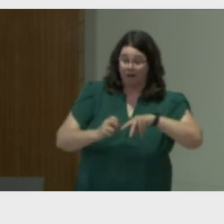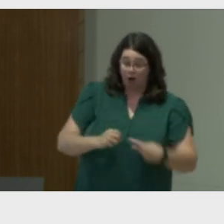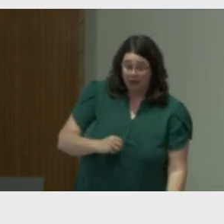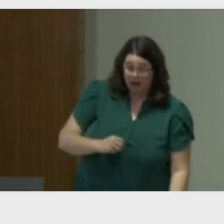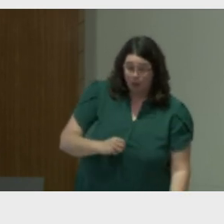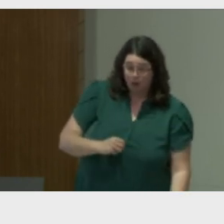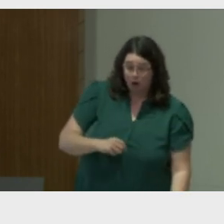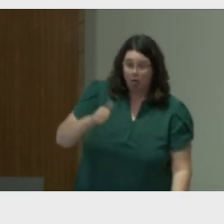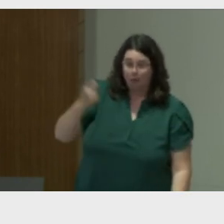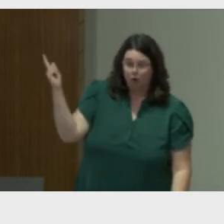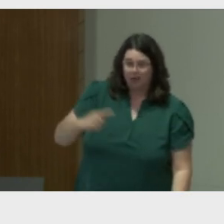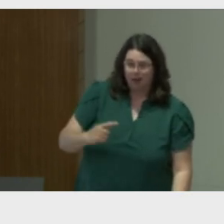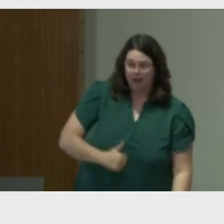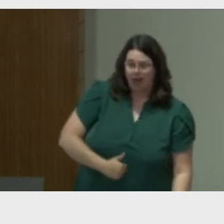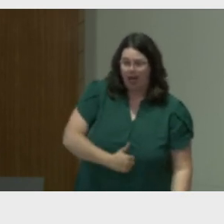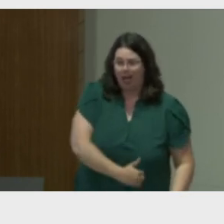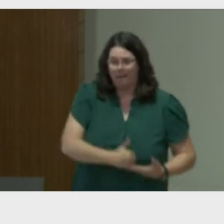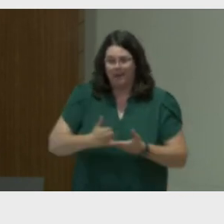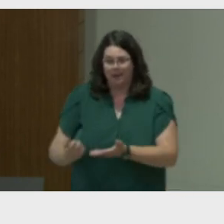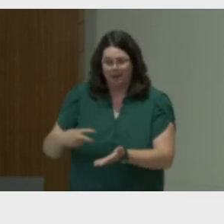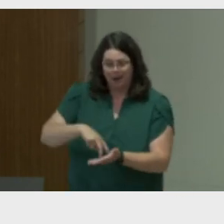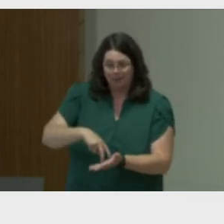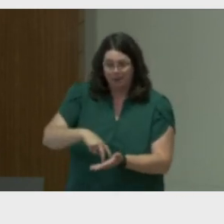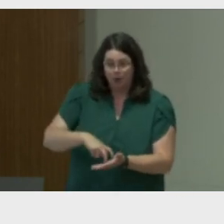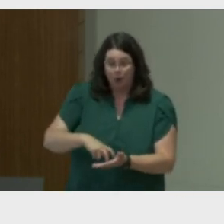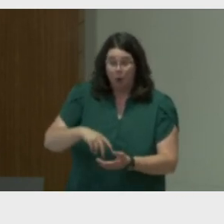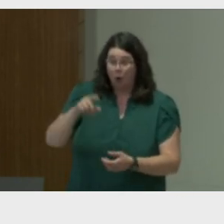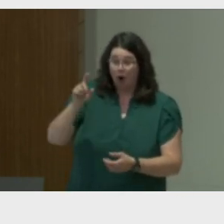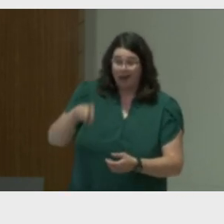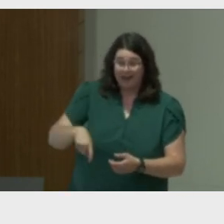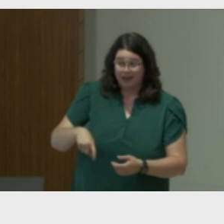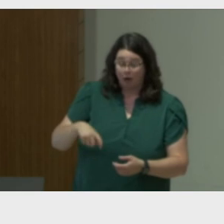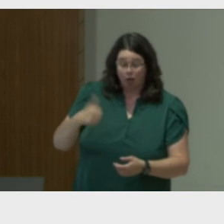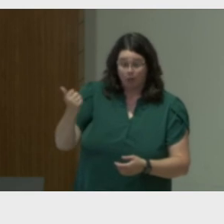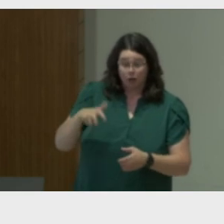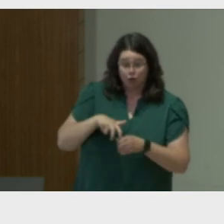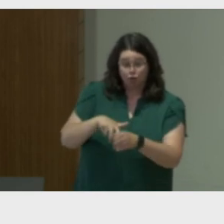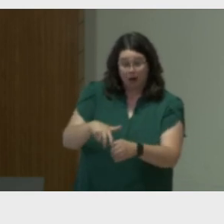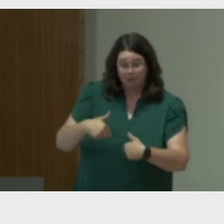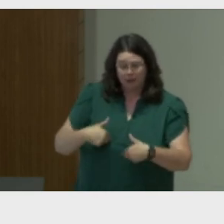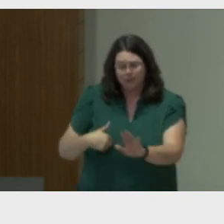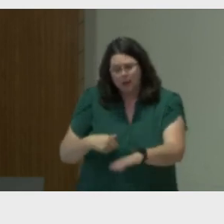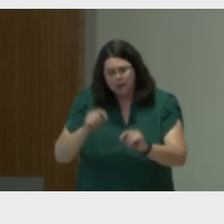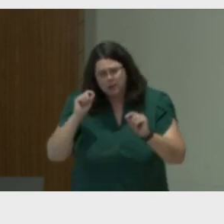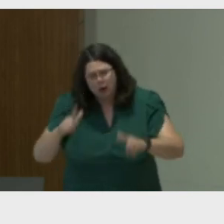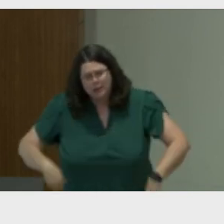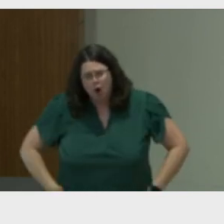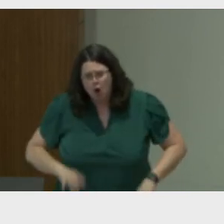or when I need somebody else to transport me, because surprisingly, even in Australia, they don't allow... the insurance